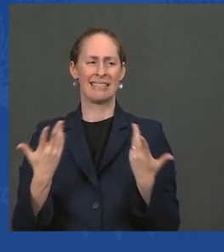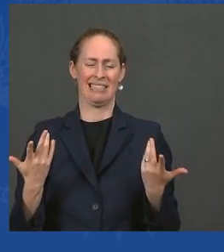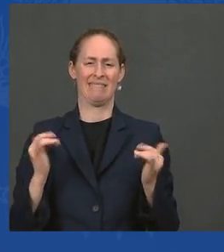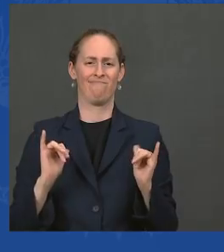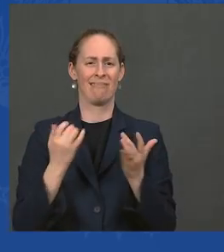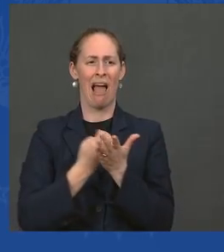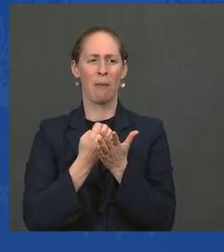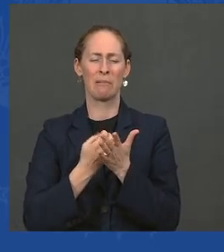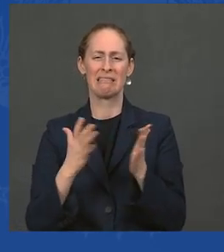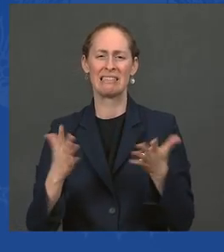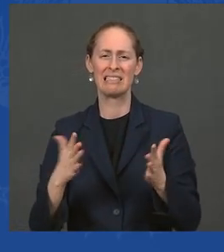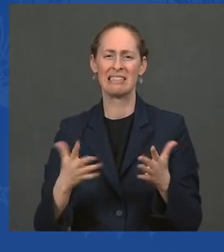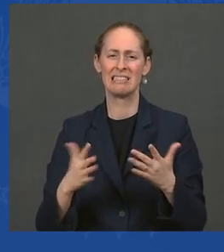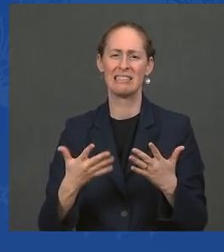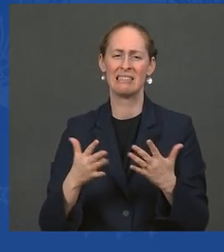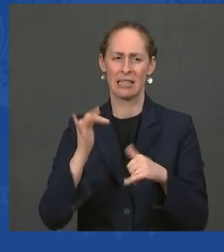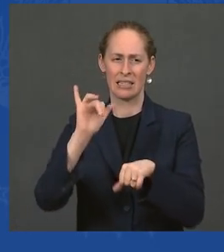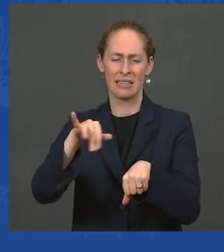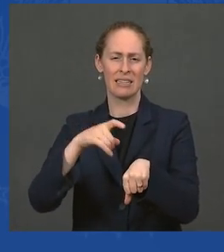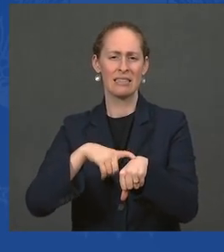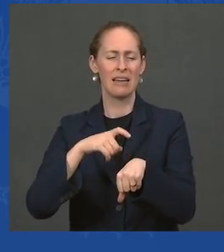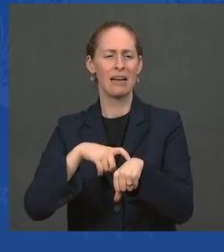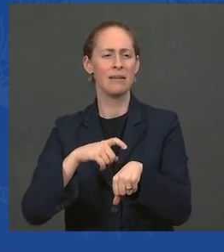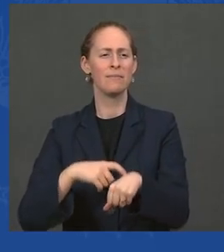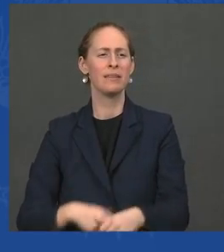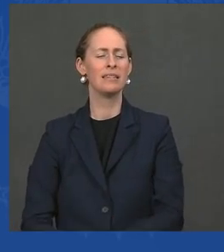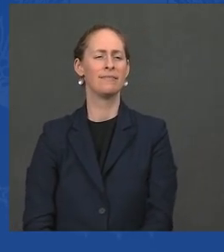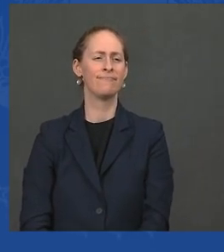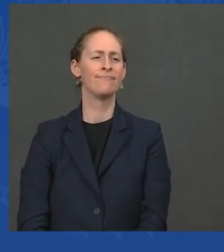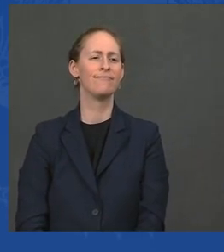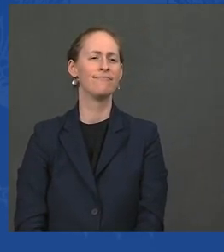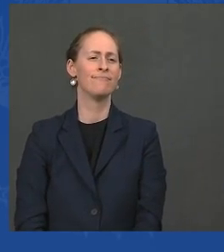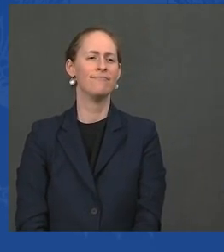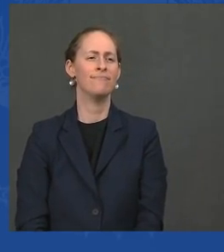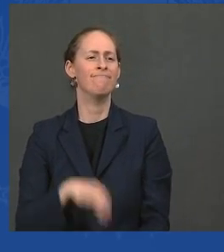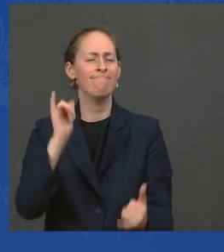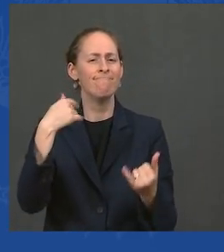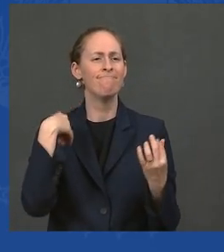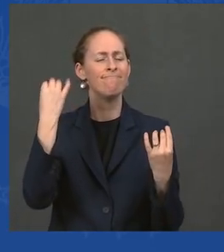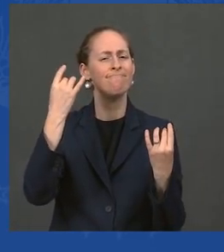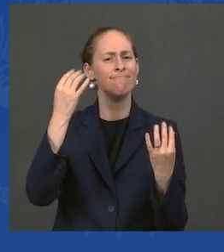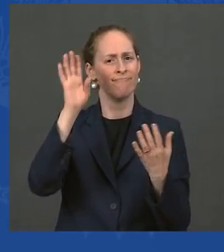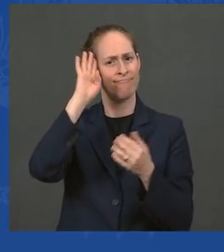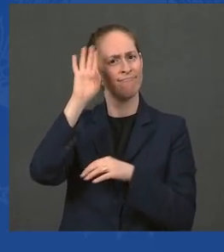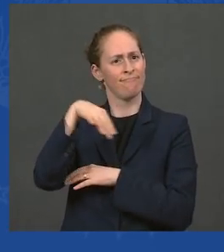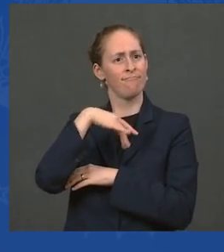is up a short flight of stairs to tell their kid, "You can't live here anymore. You can't because we -- Dad has -- Dad doesn't have a job" --